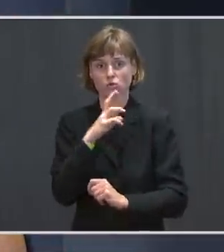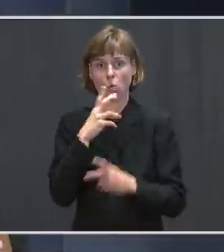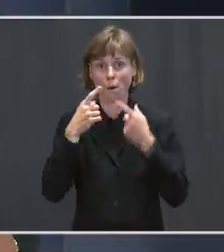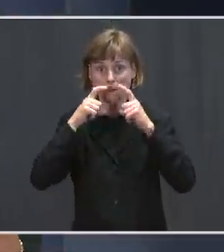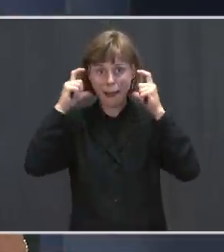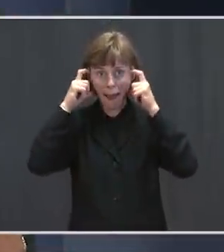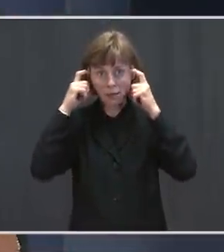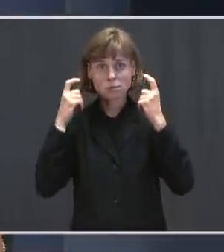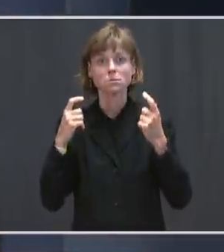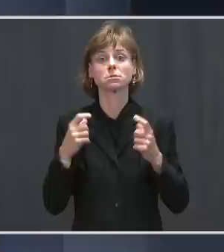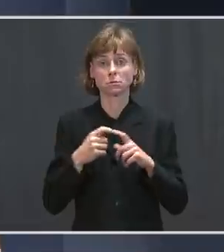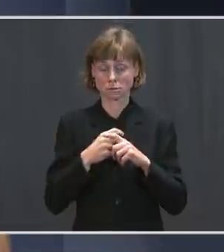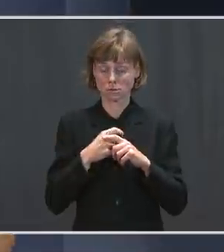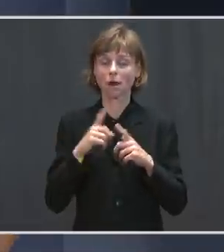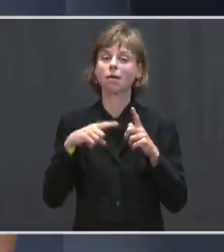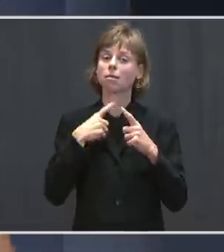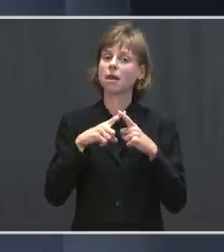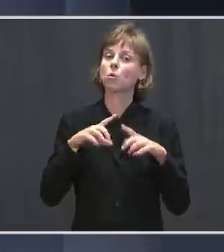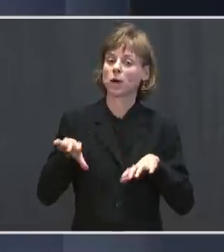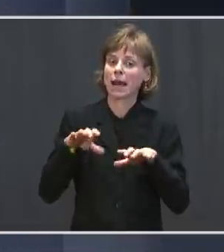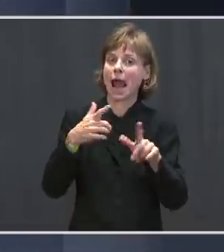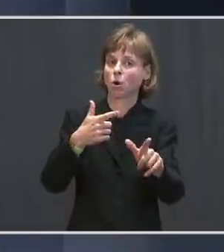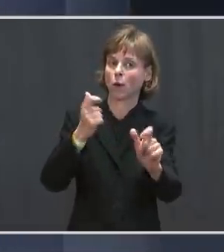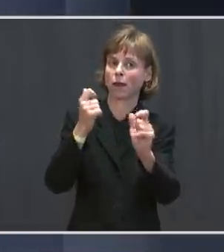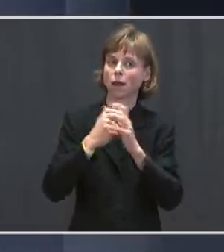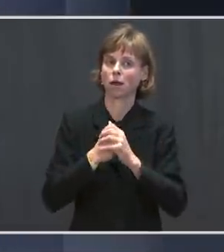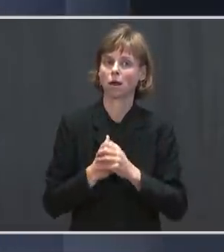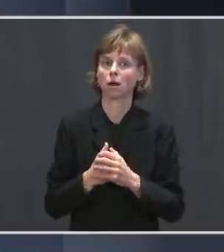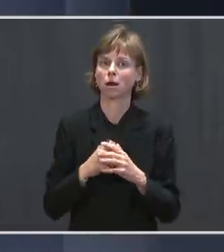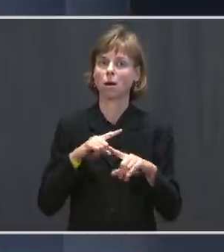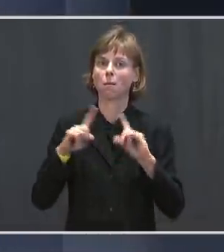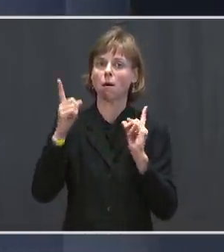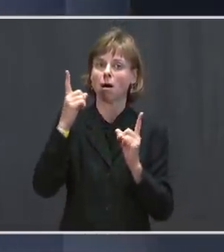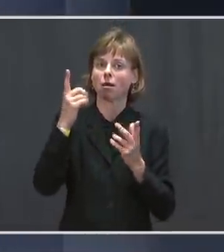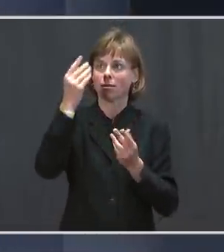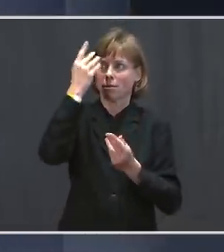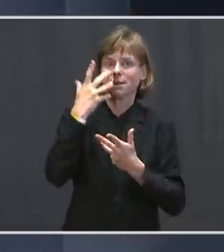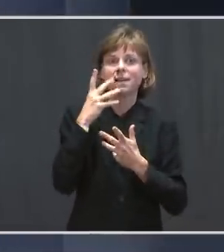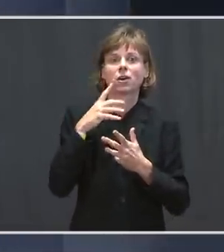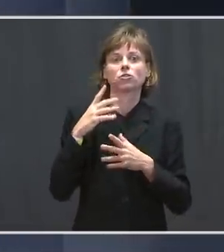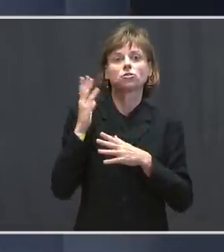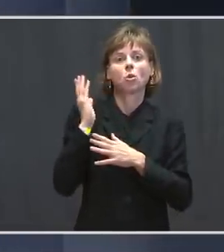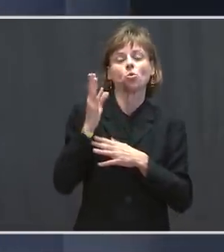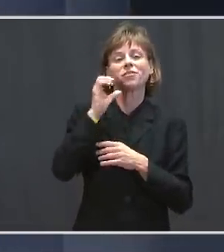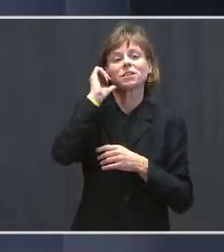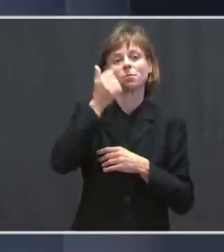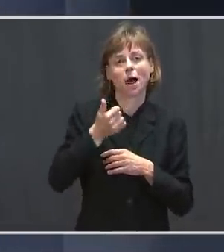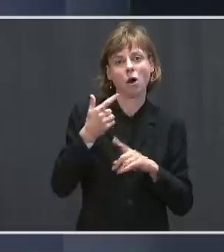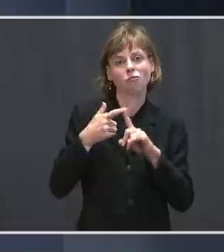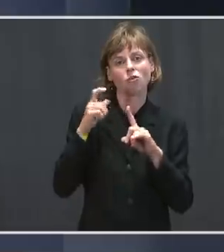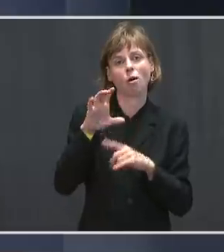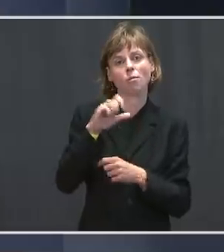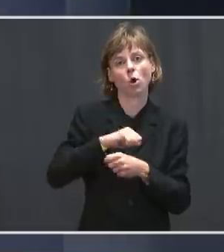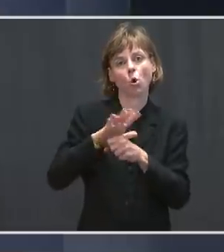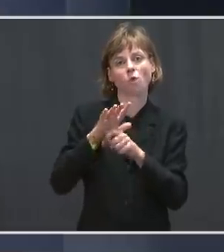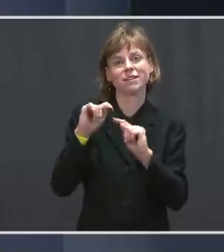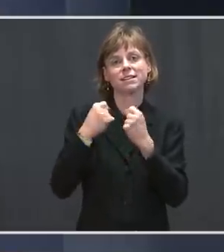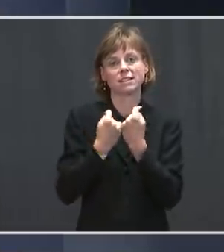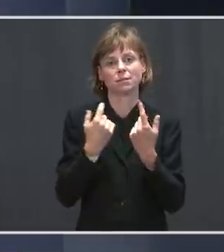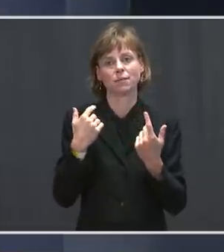and then we can act very quickly. But again, there's a briefing from our COVID team tomorrow, and hopefully they'll have more to say on exactly this topic.